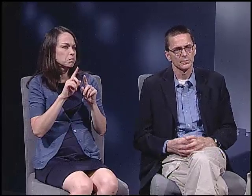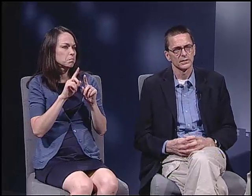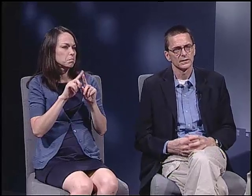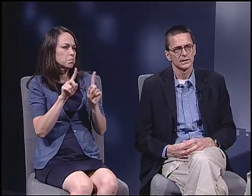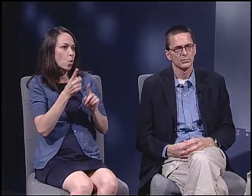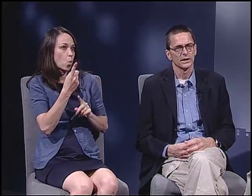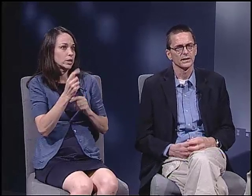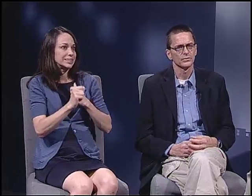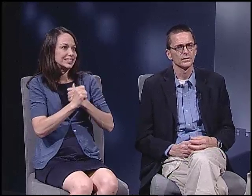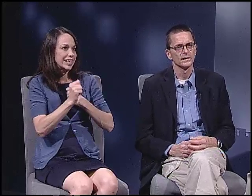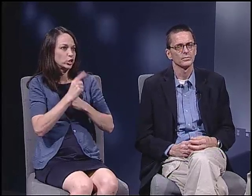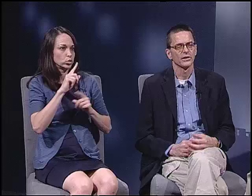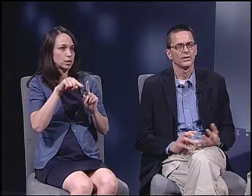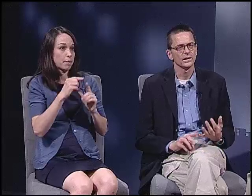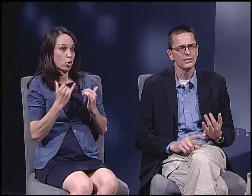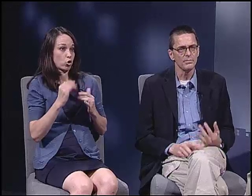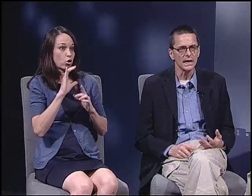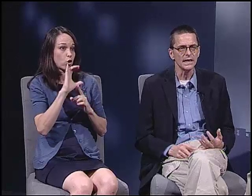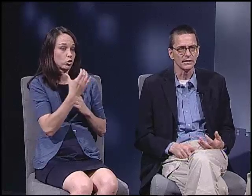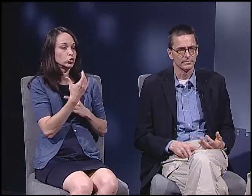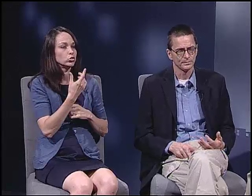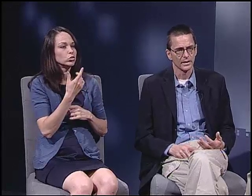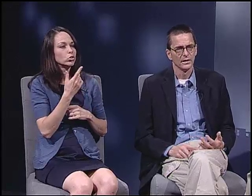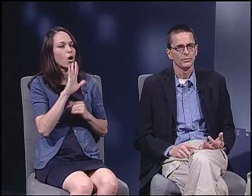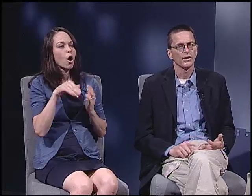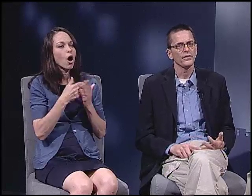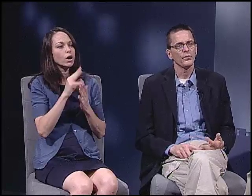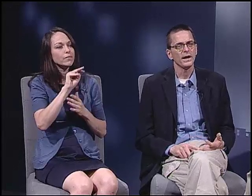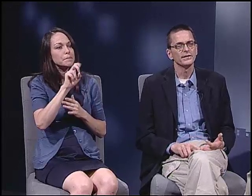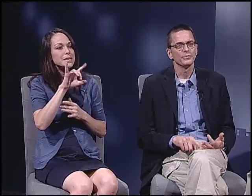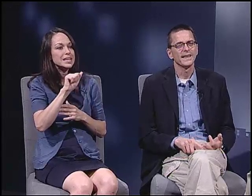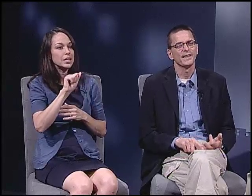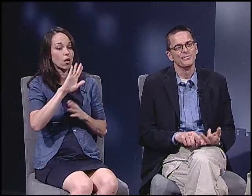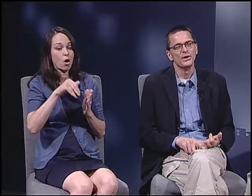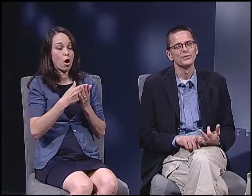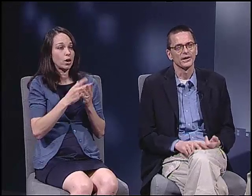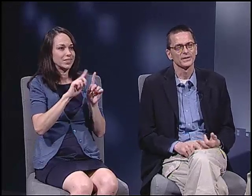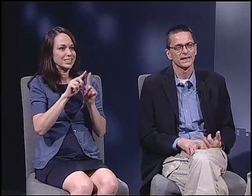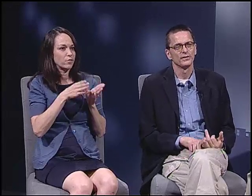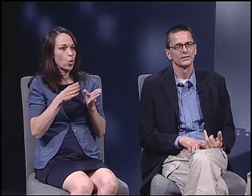about contemporary culture is with all of the media, with all of the ways we can amuse ourselves,